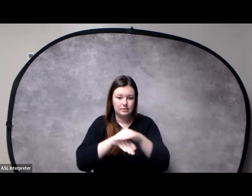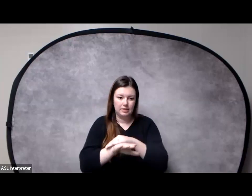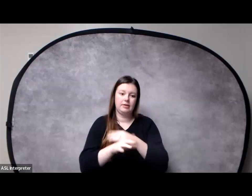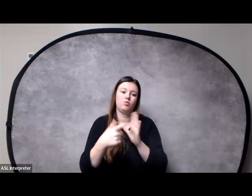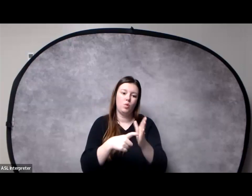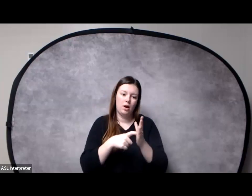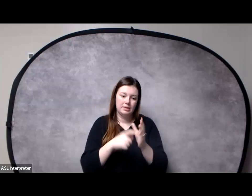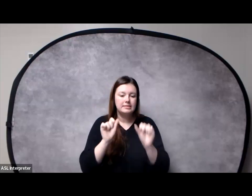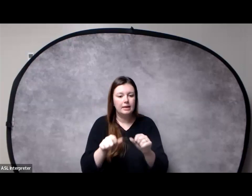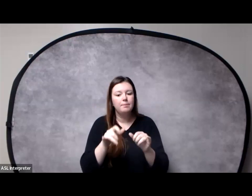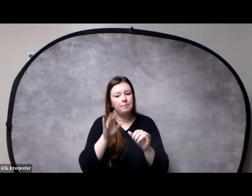be measured.